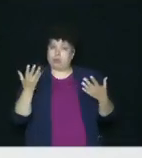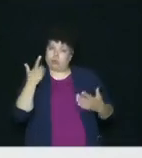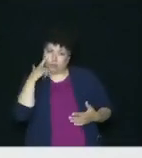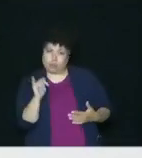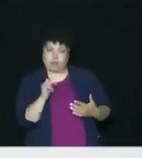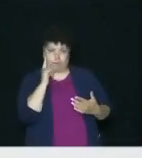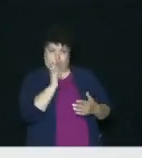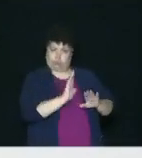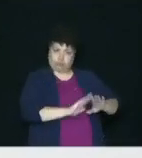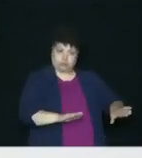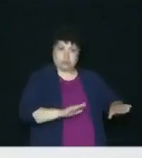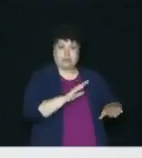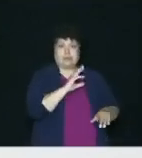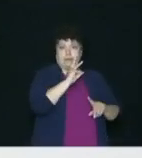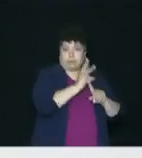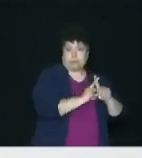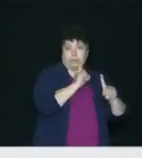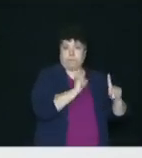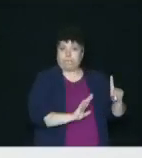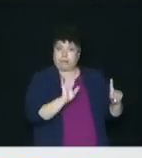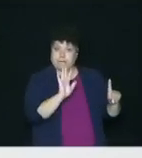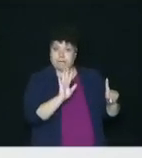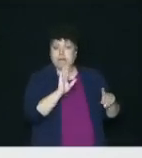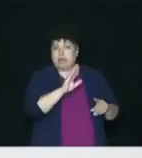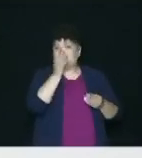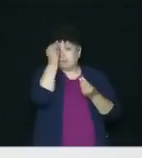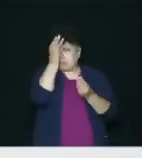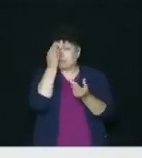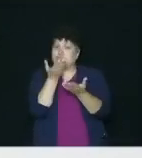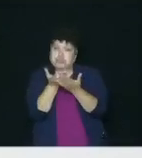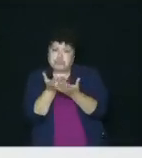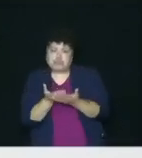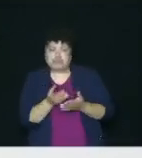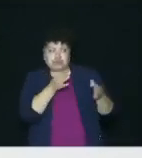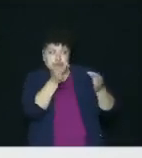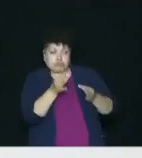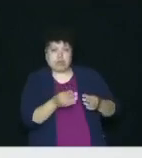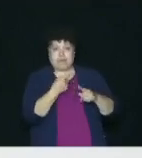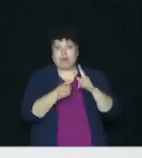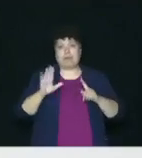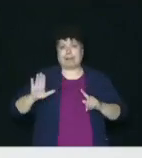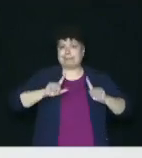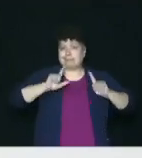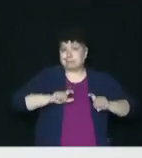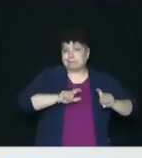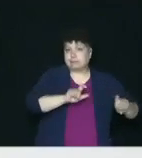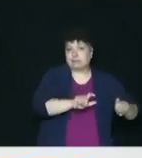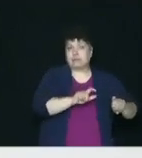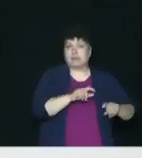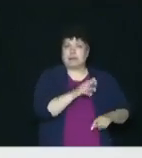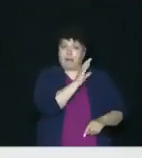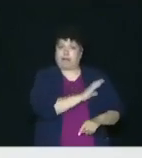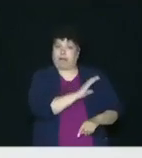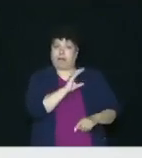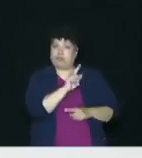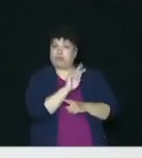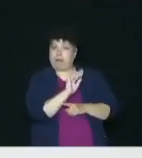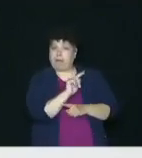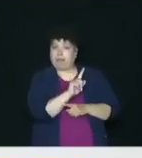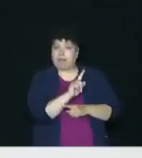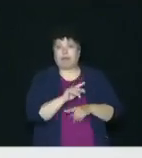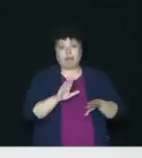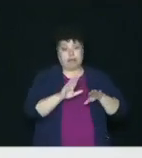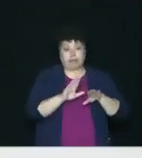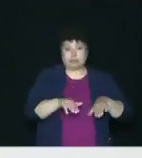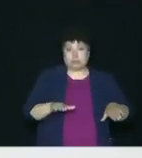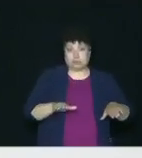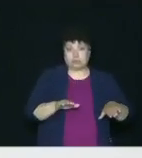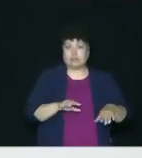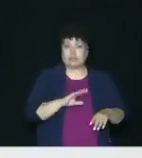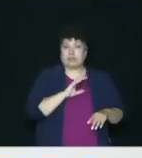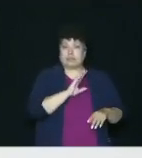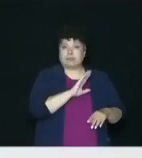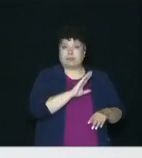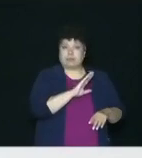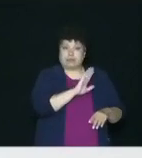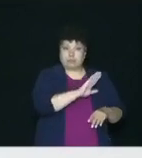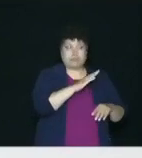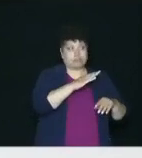PRESENTATION WITH RESPECT TO